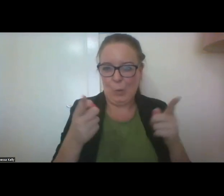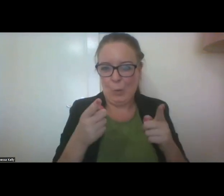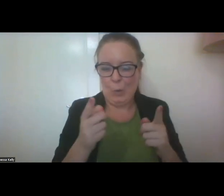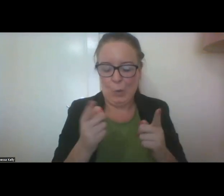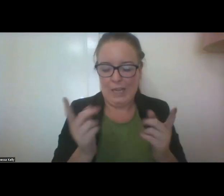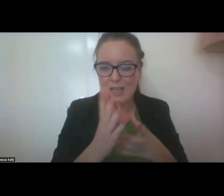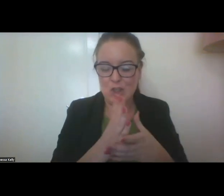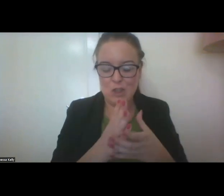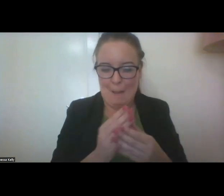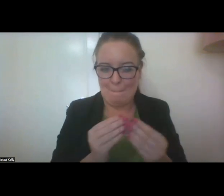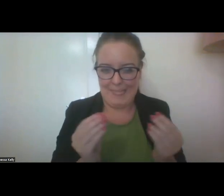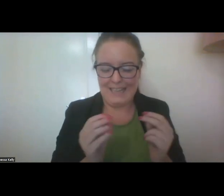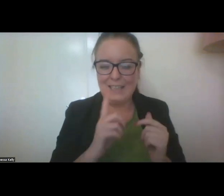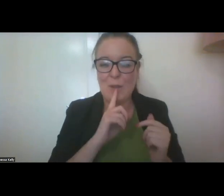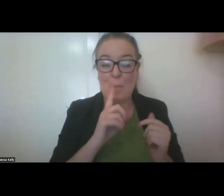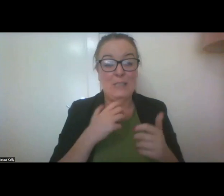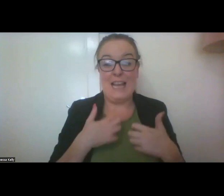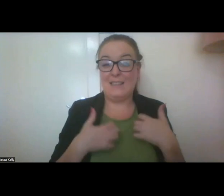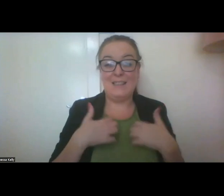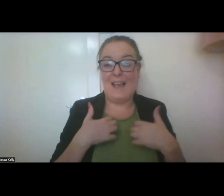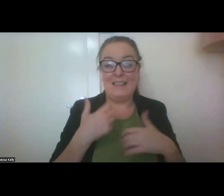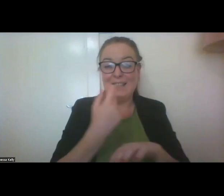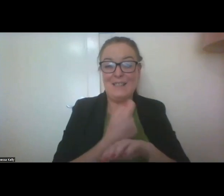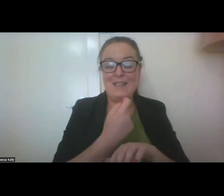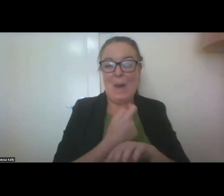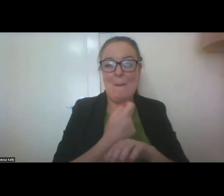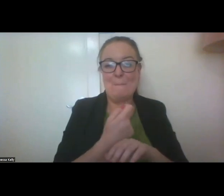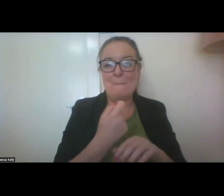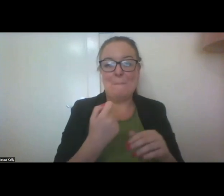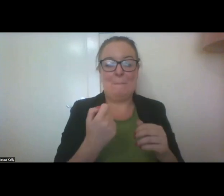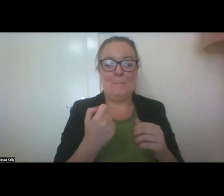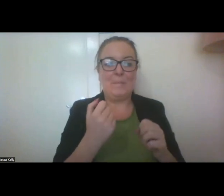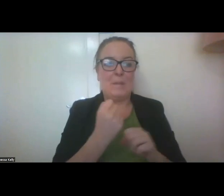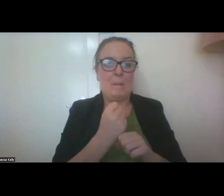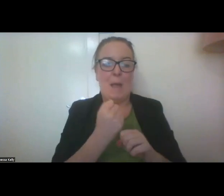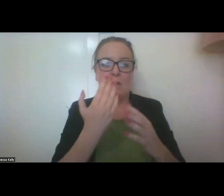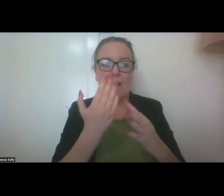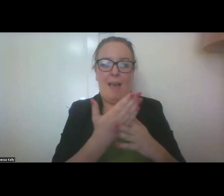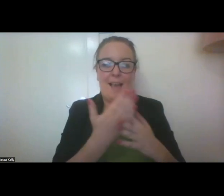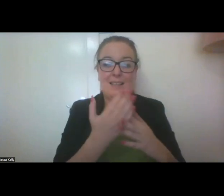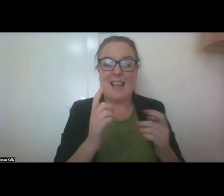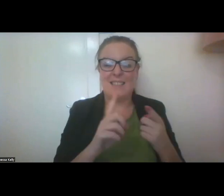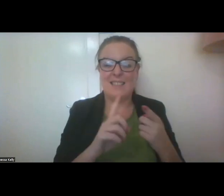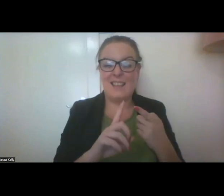and a very exciting time in access, with everything kind of breaking down. We're now... Is it access?